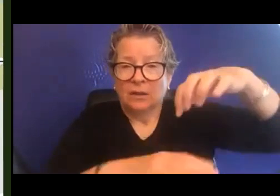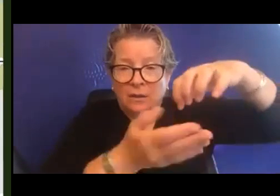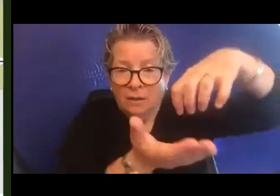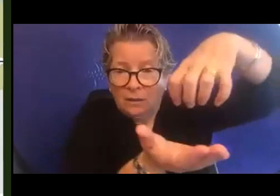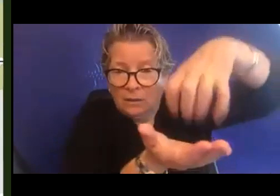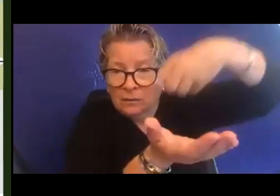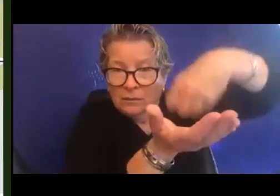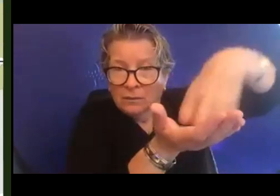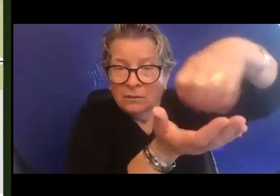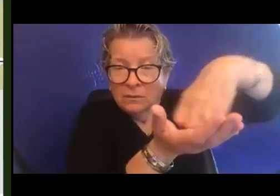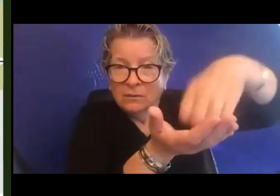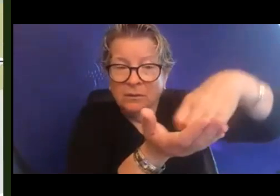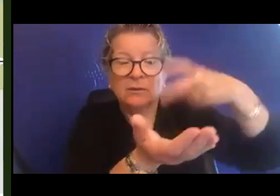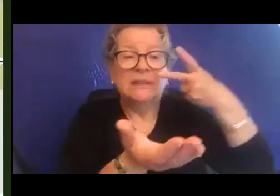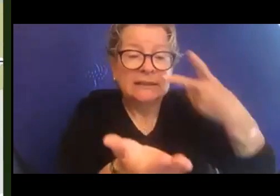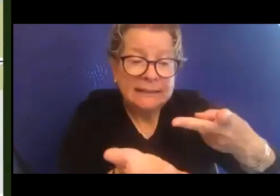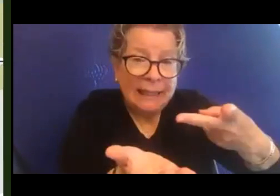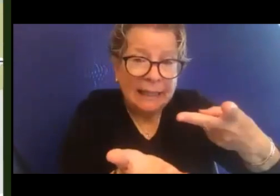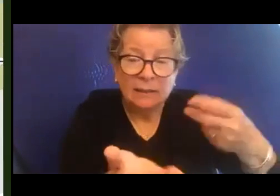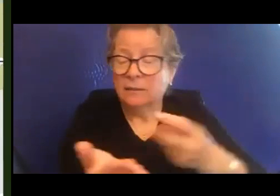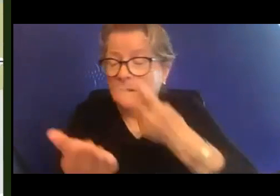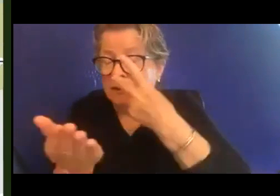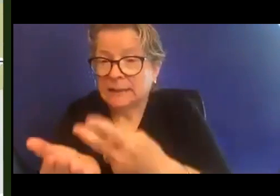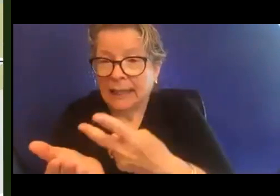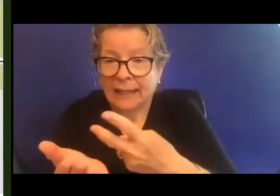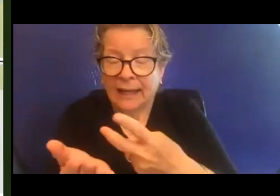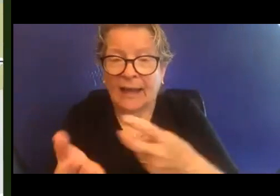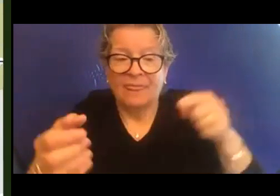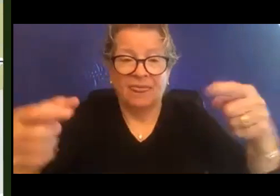trenchless pipe that's installed by microtunnel, that goes from